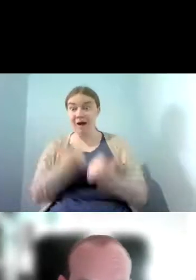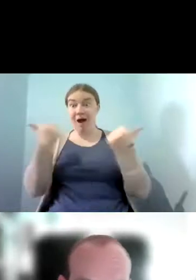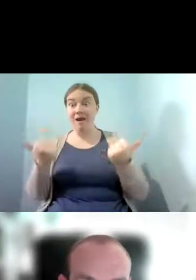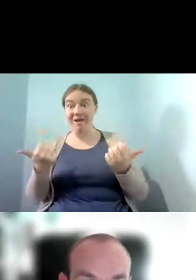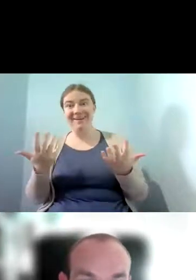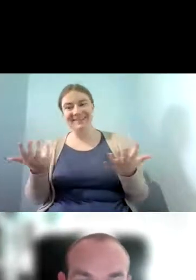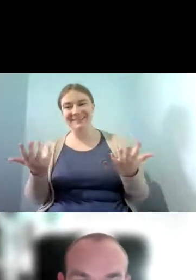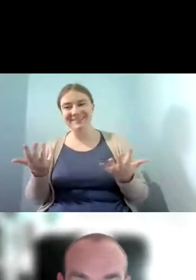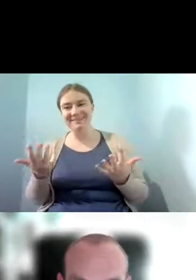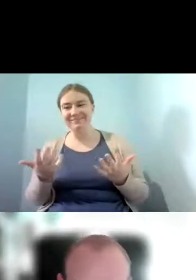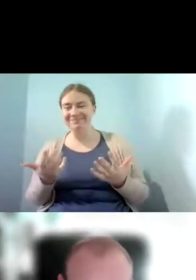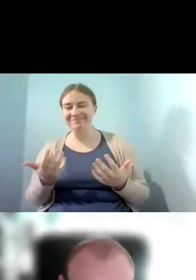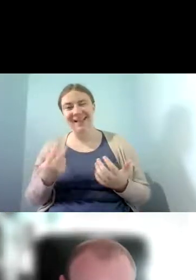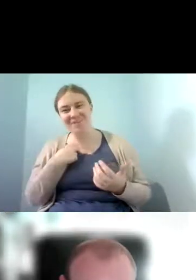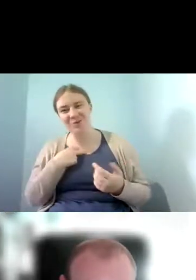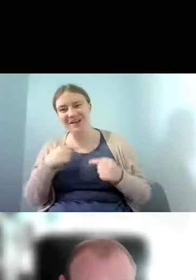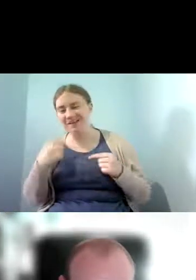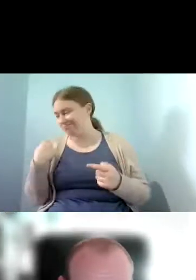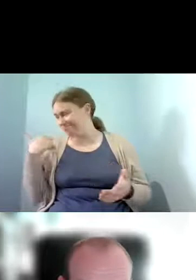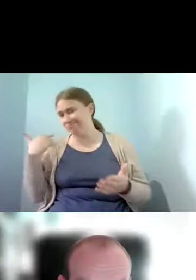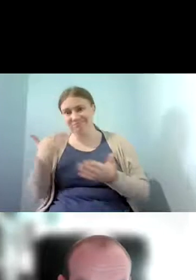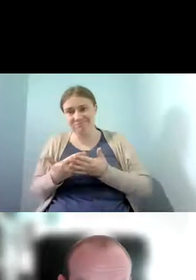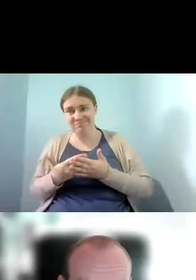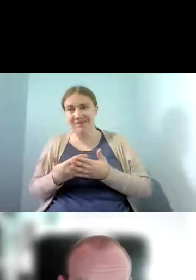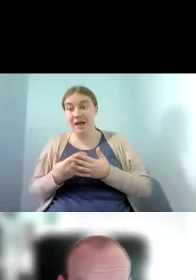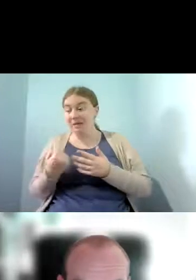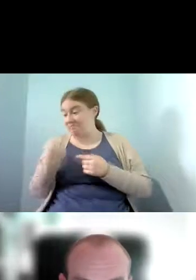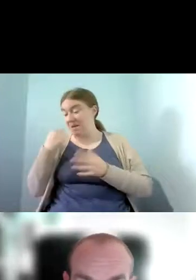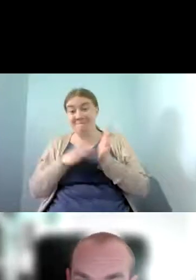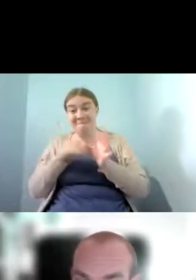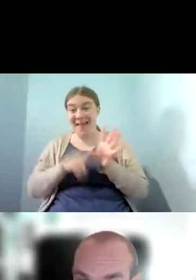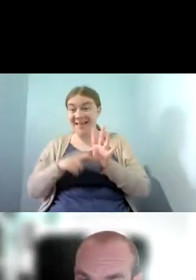this has not been particularly good for the last in may so we're just hopeful that it it